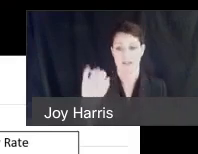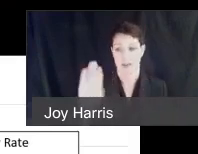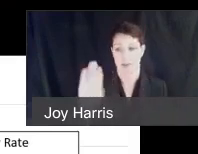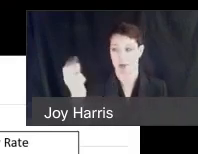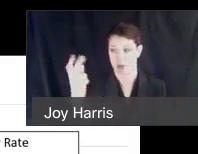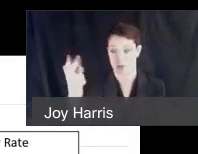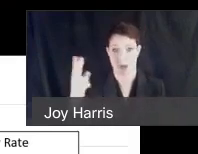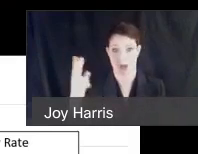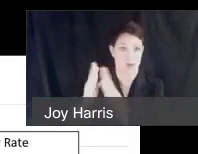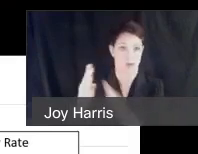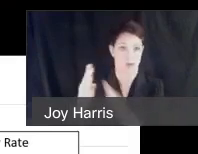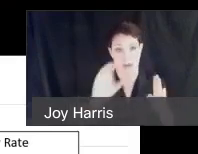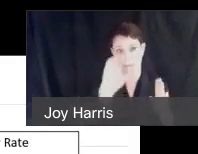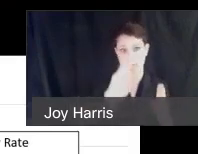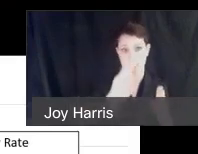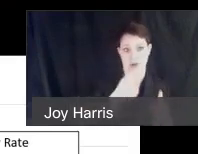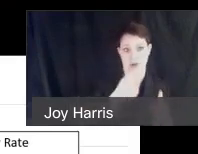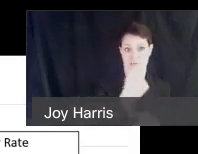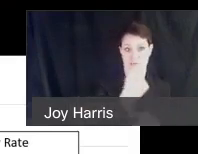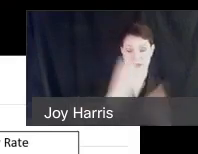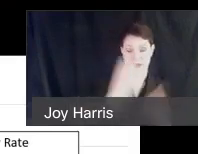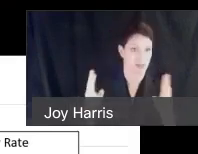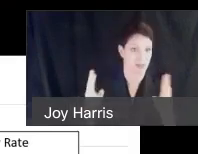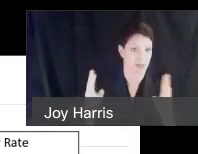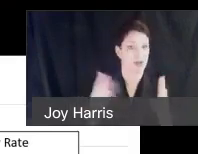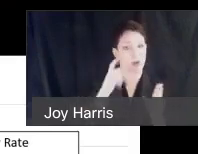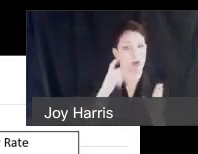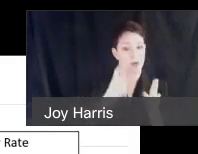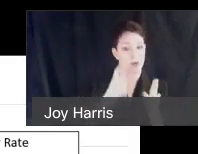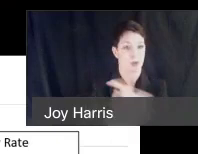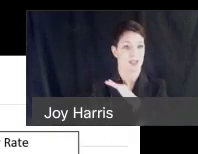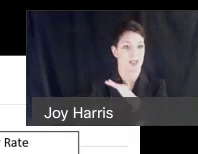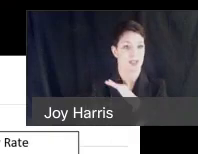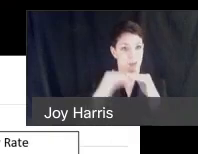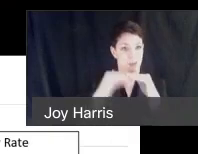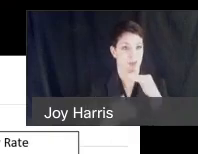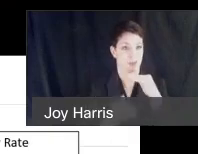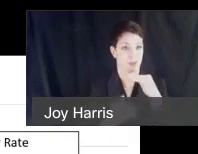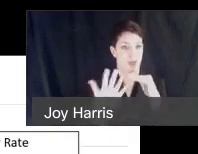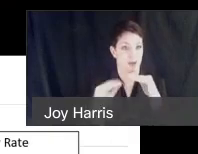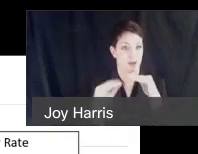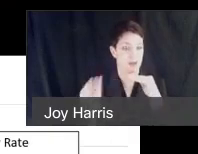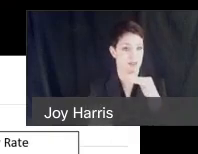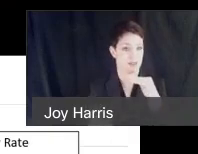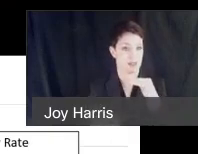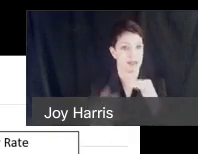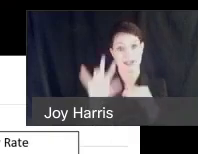March 11th. We can see that the County fell below 5% on seven of the days in the last two